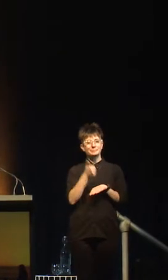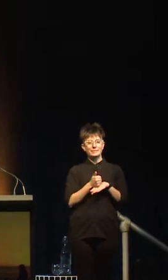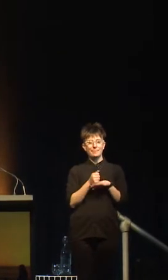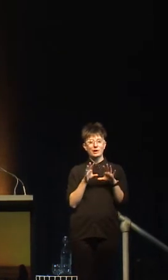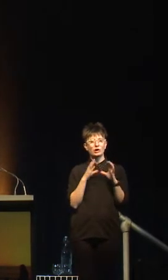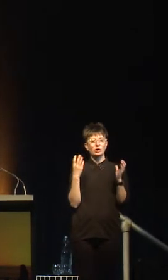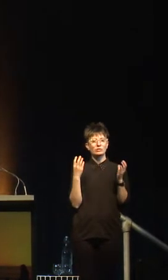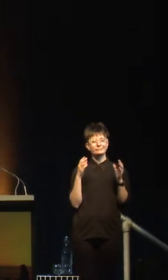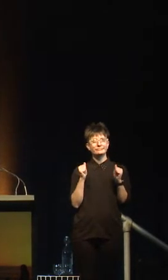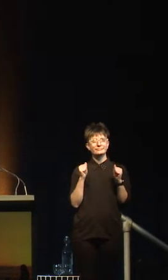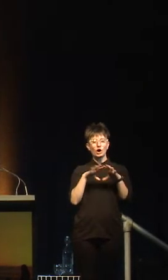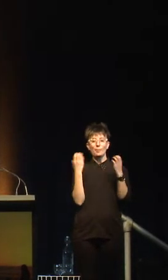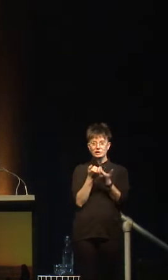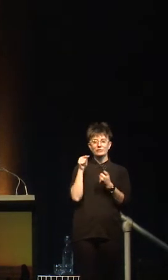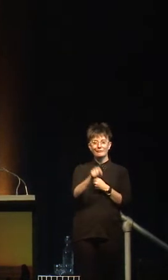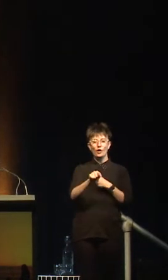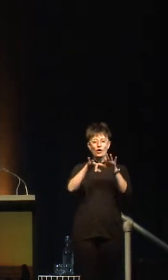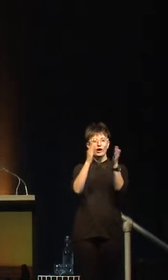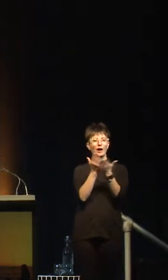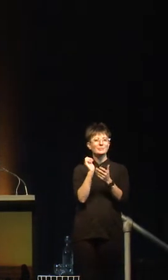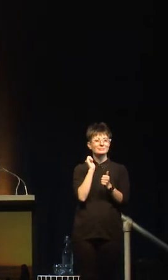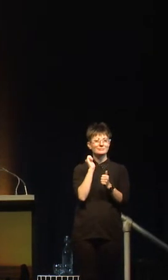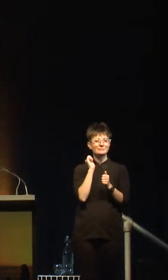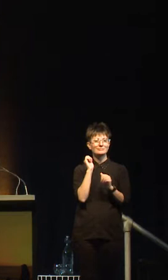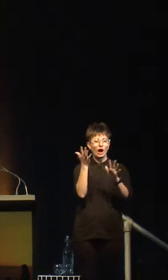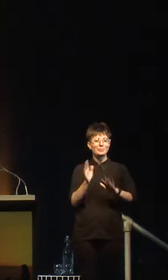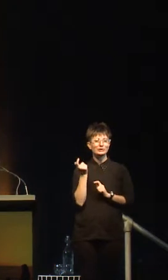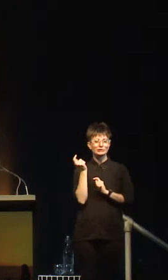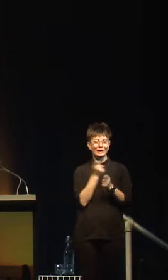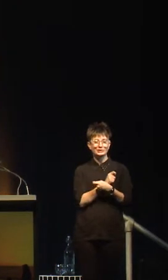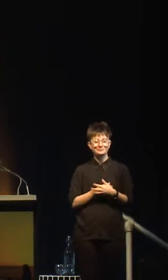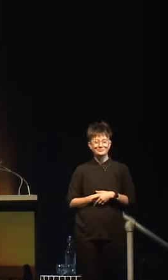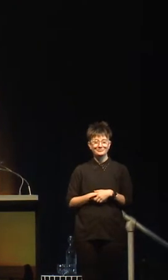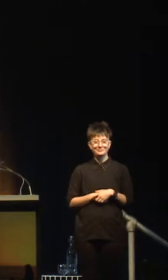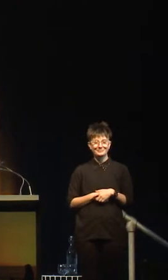has got experts who are politically neutral, and independent of government. To give us